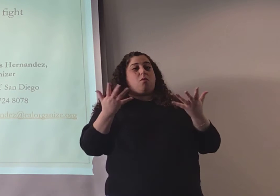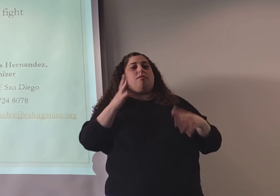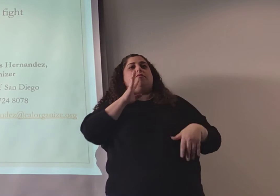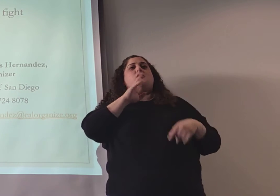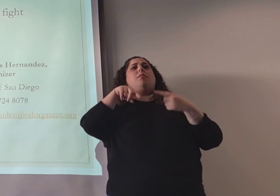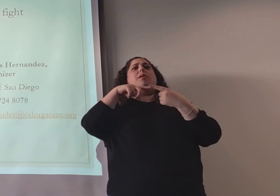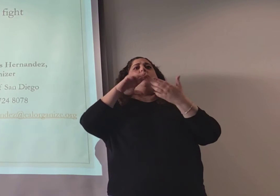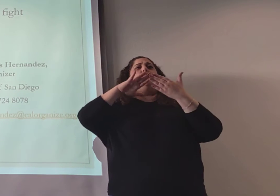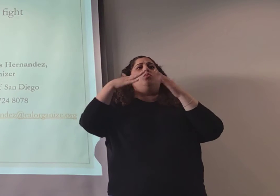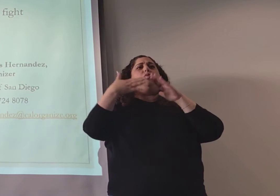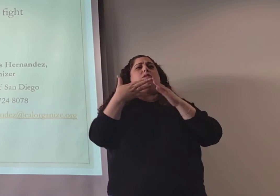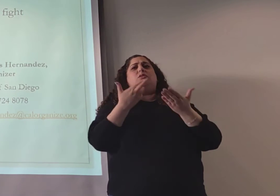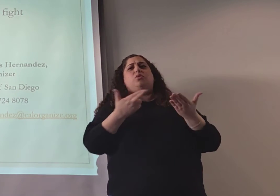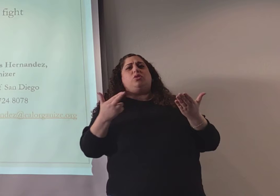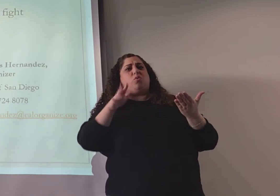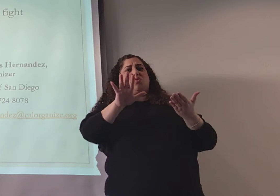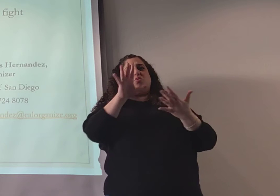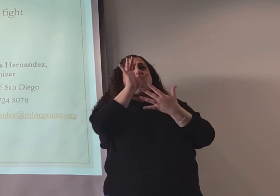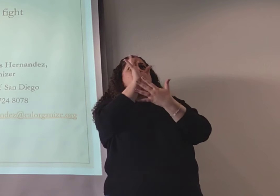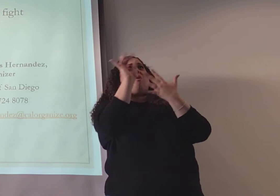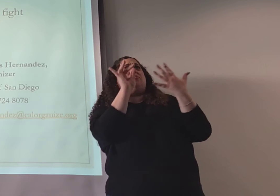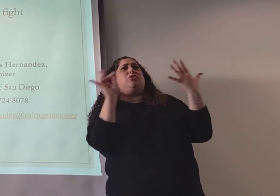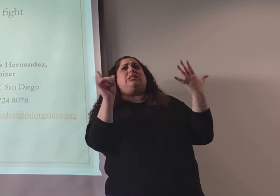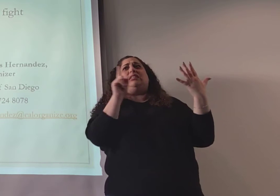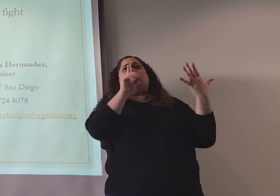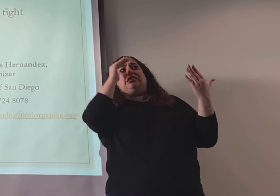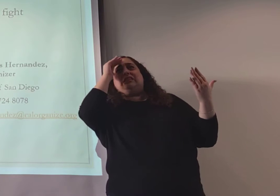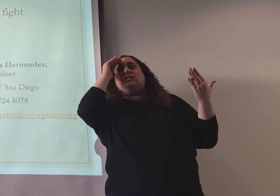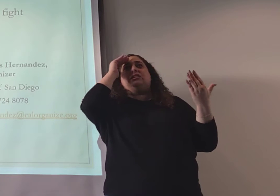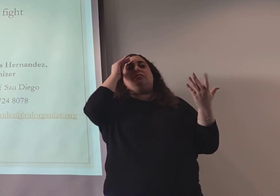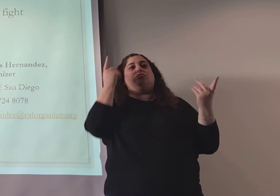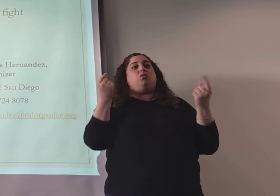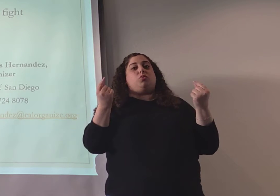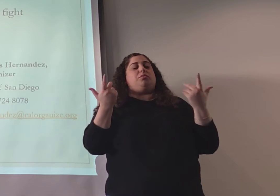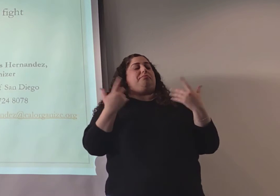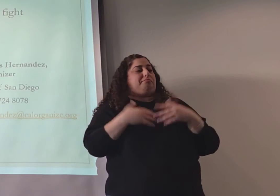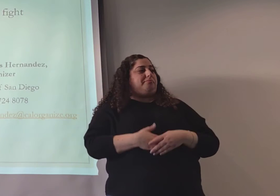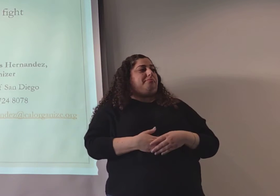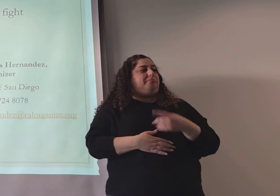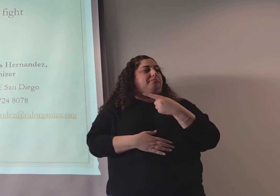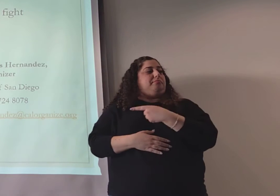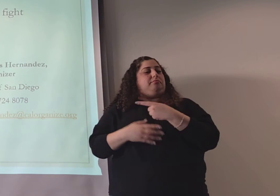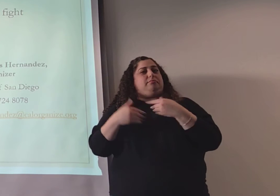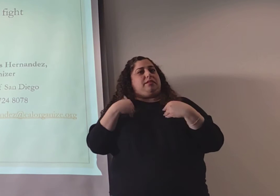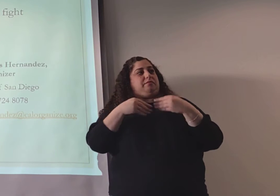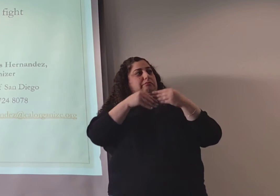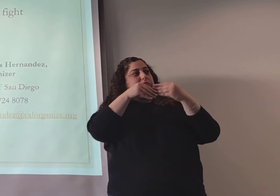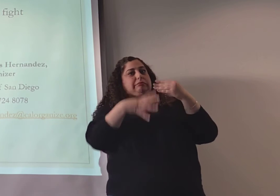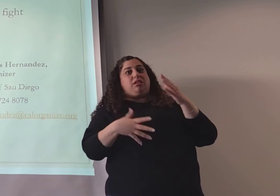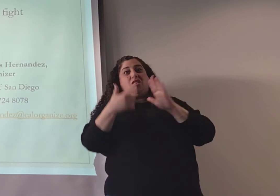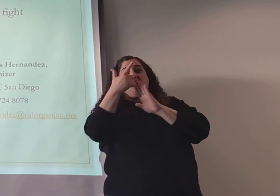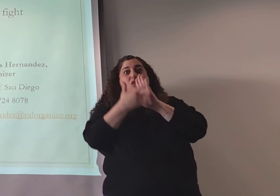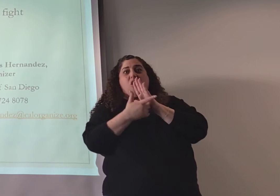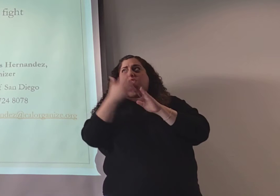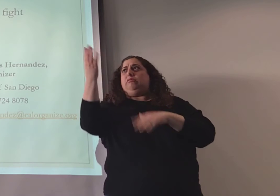today about the laws that a tenant should know, but there are a lot, and there are a lot of protections for tenants.